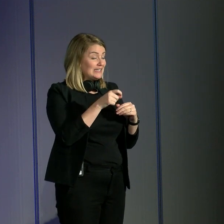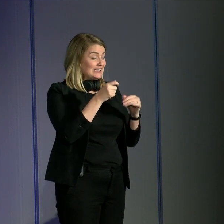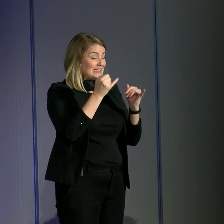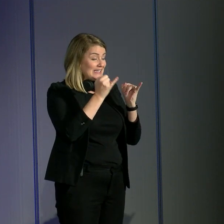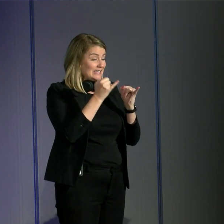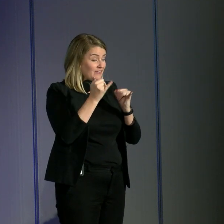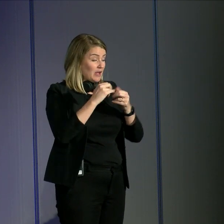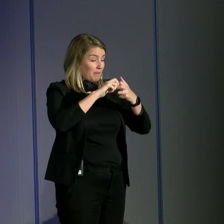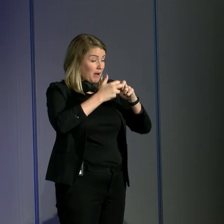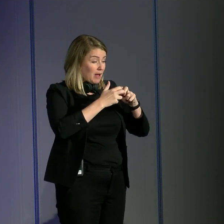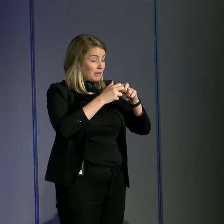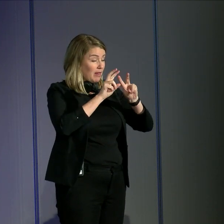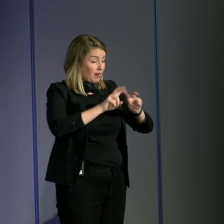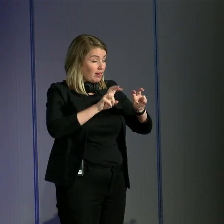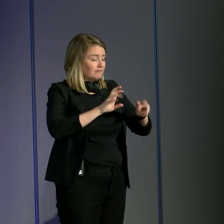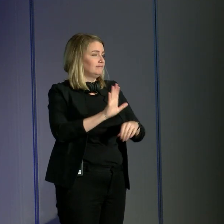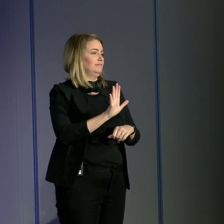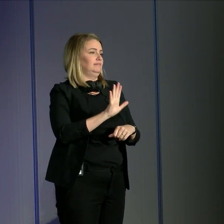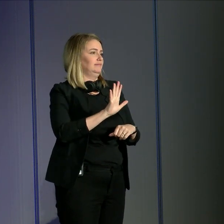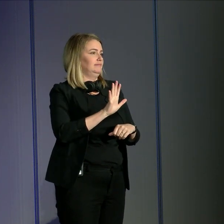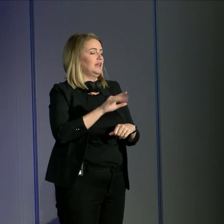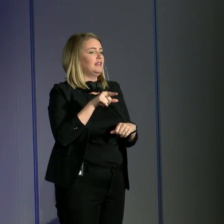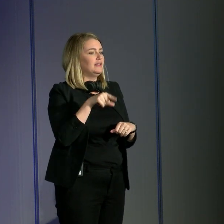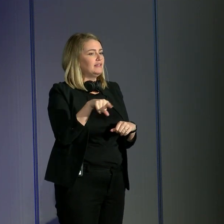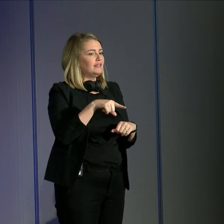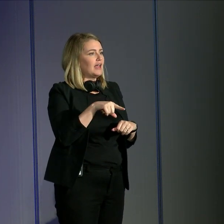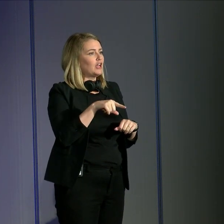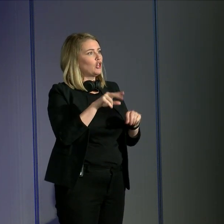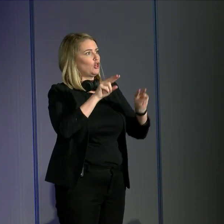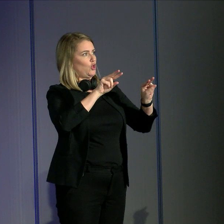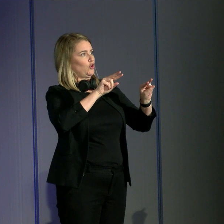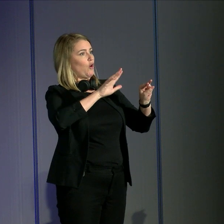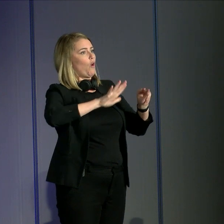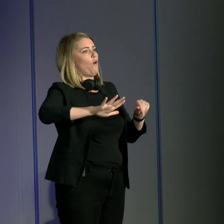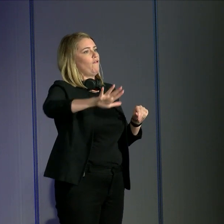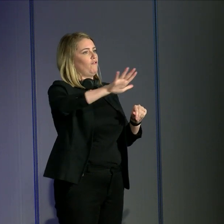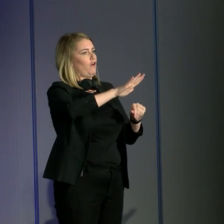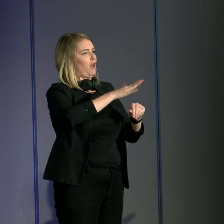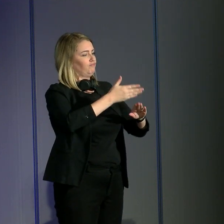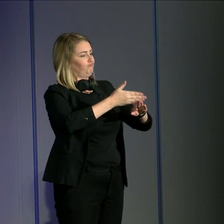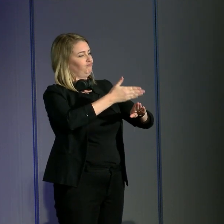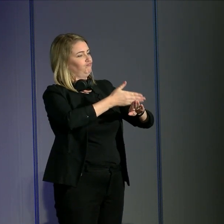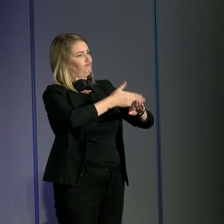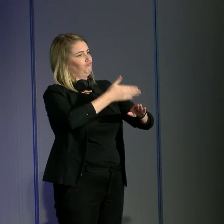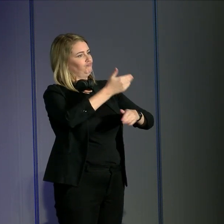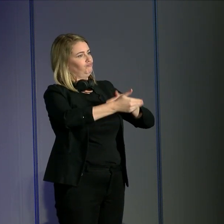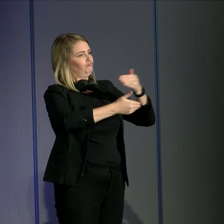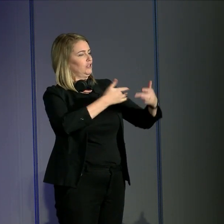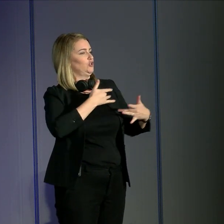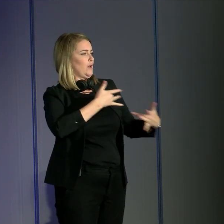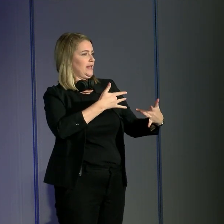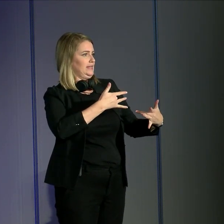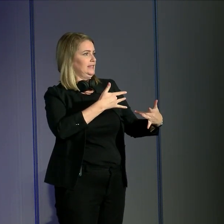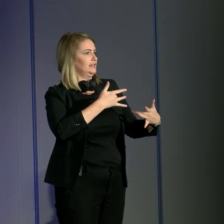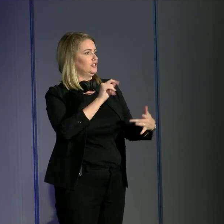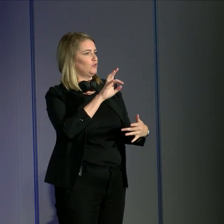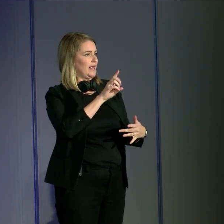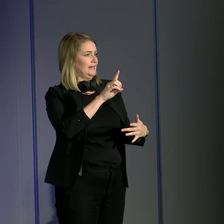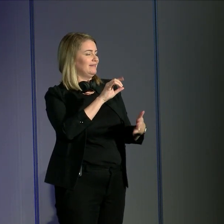problems on-site. They should be looking at overall progress and trends. In an ideal world, that's where you should be.